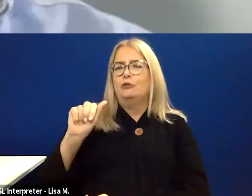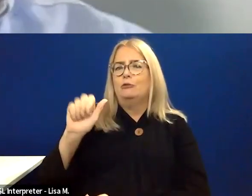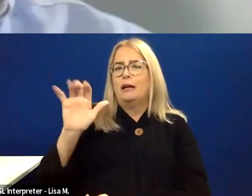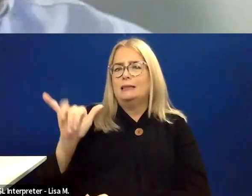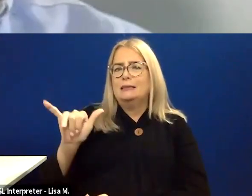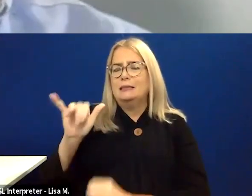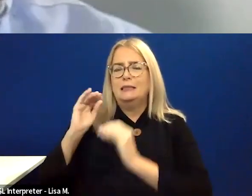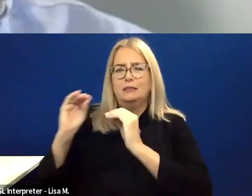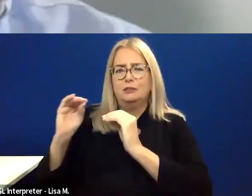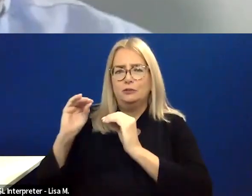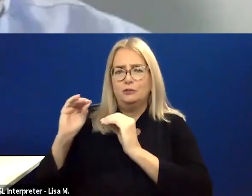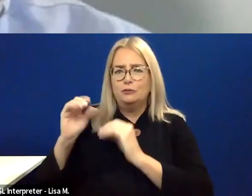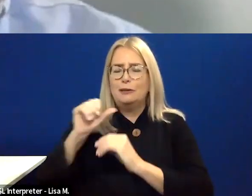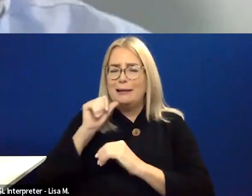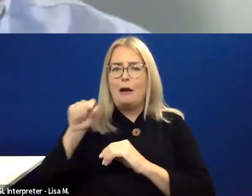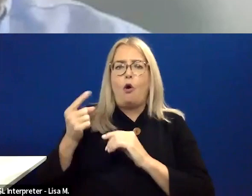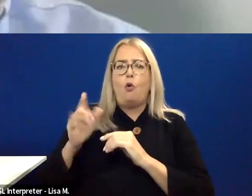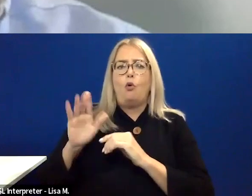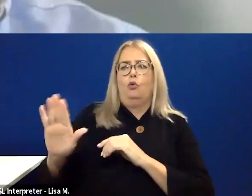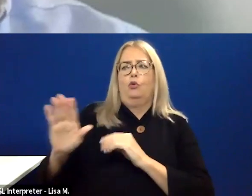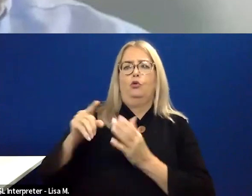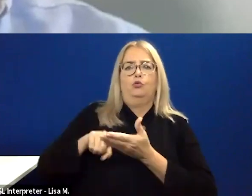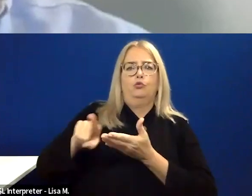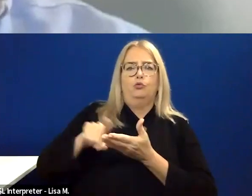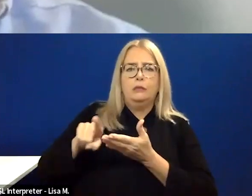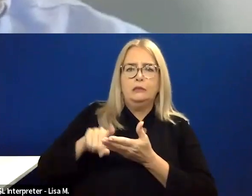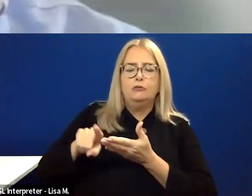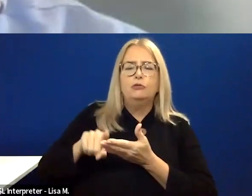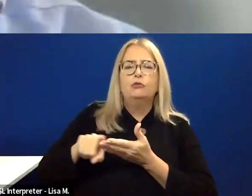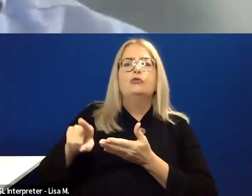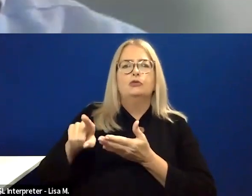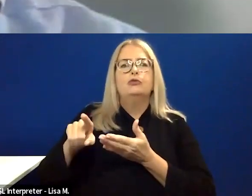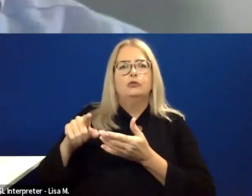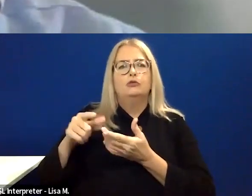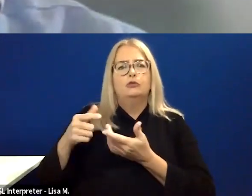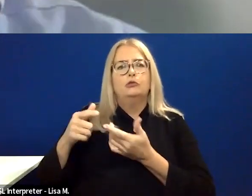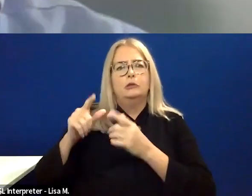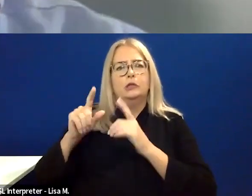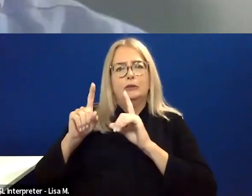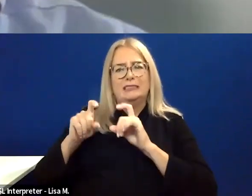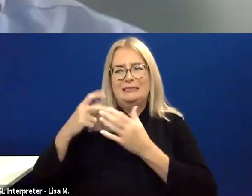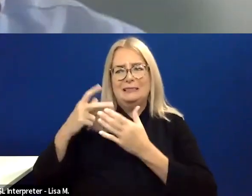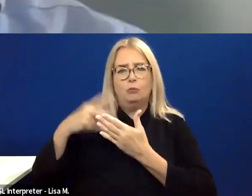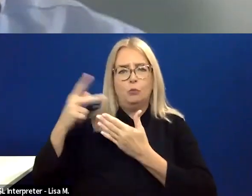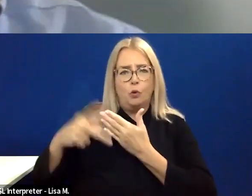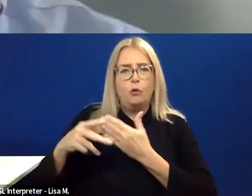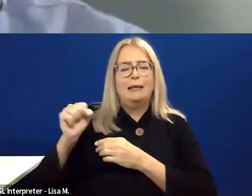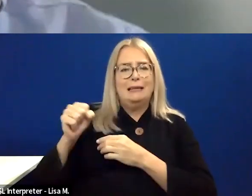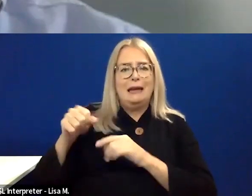research that she does that has been testing programs but also in the reviewing of the of